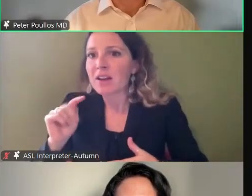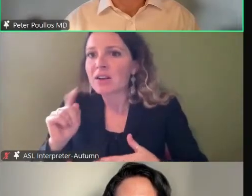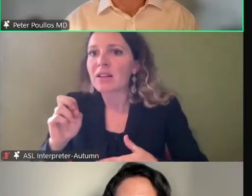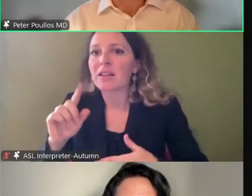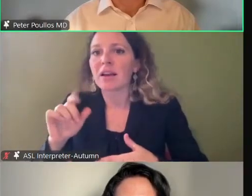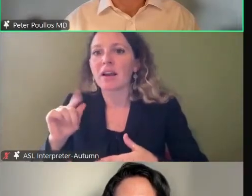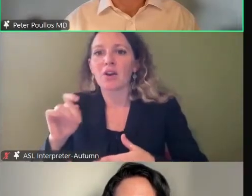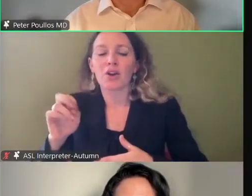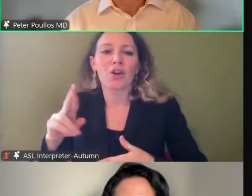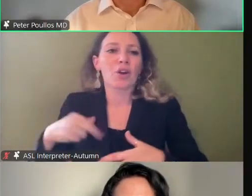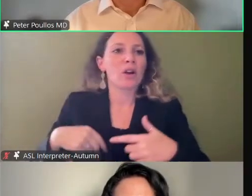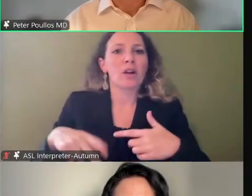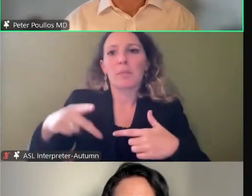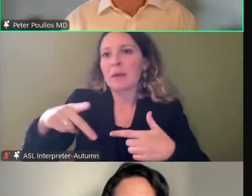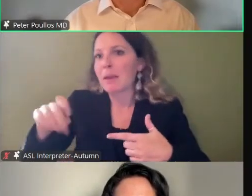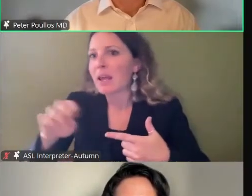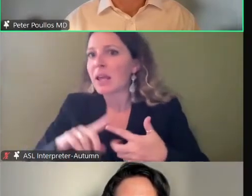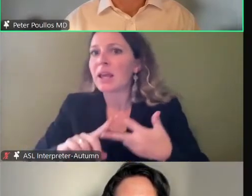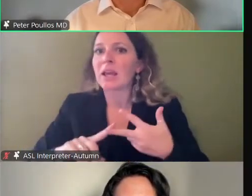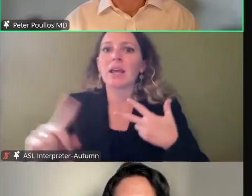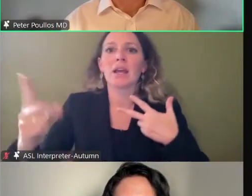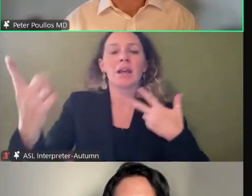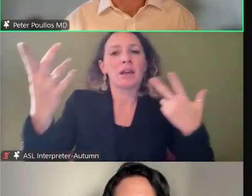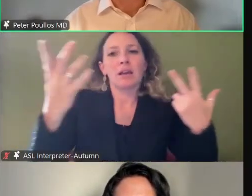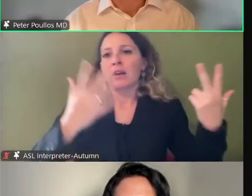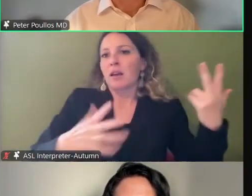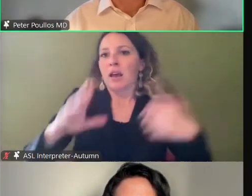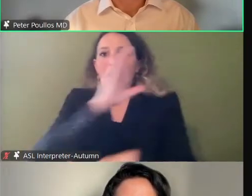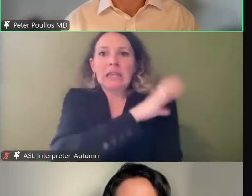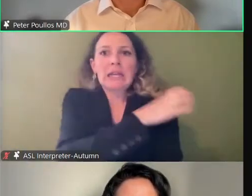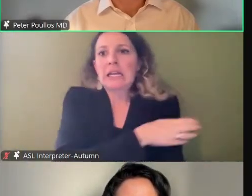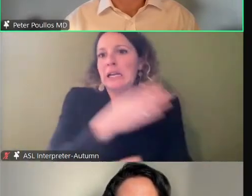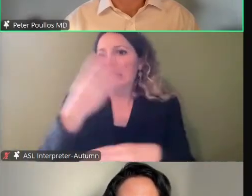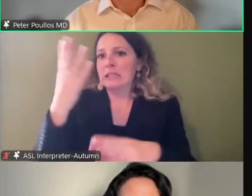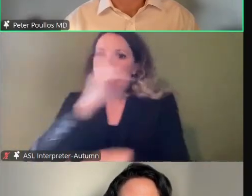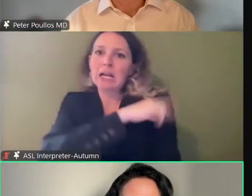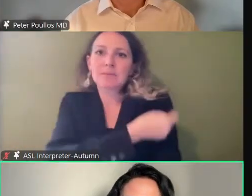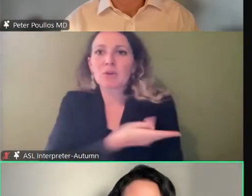and clinics were shutting down. >> Malathi Srinivasan: So,